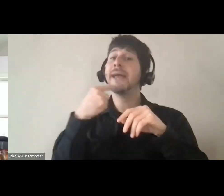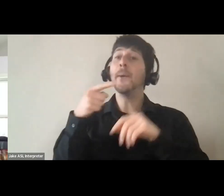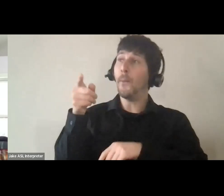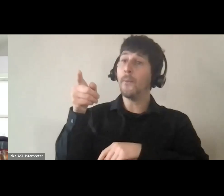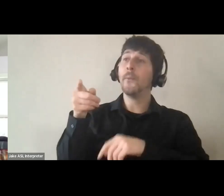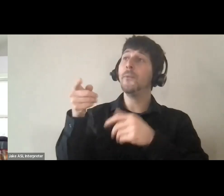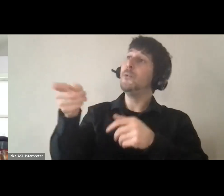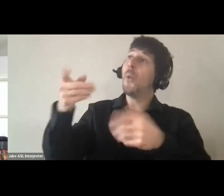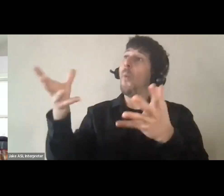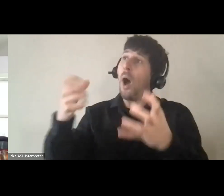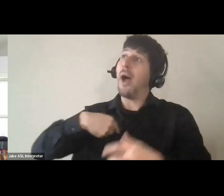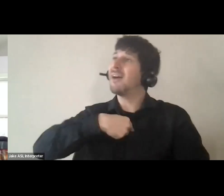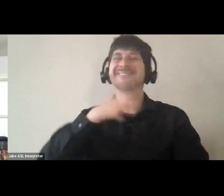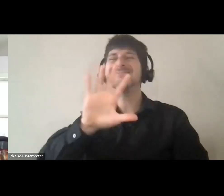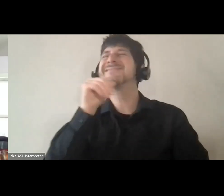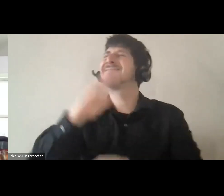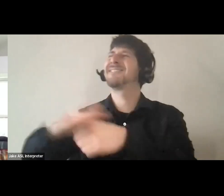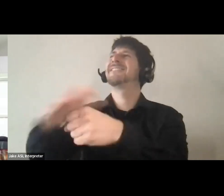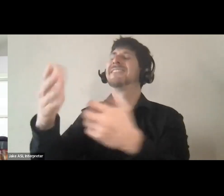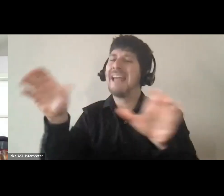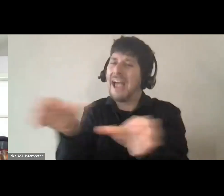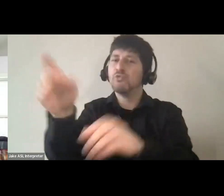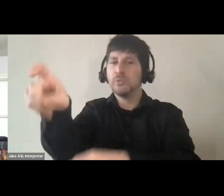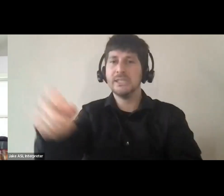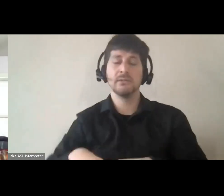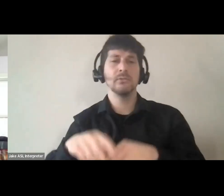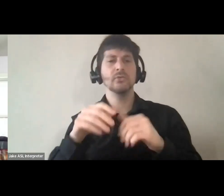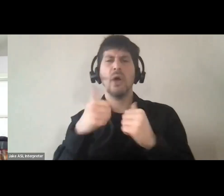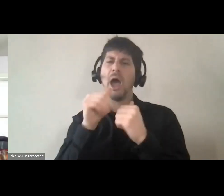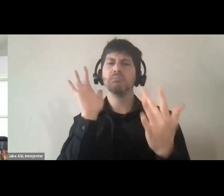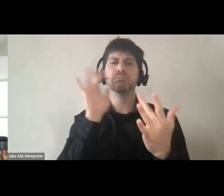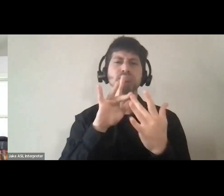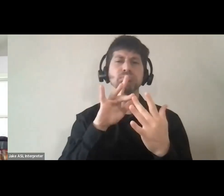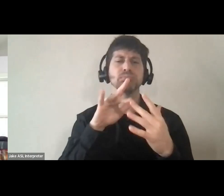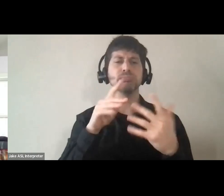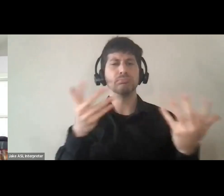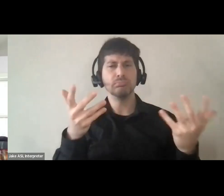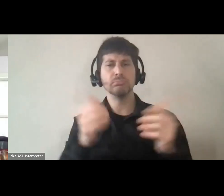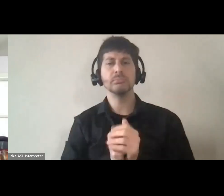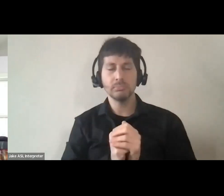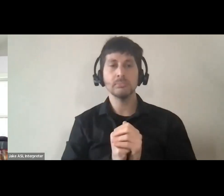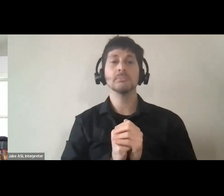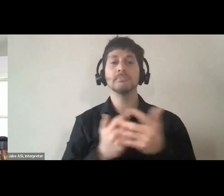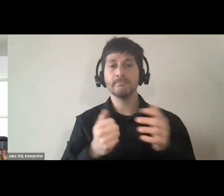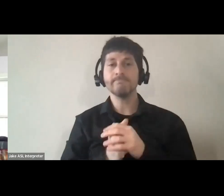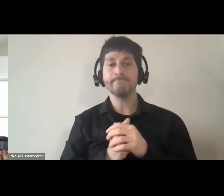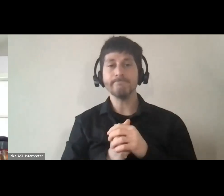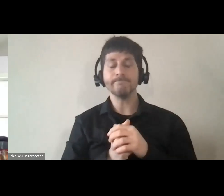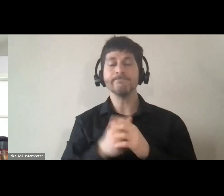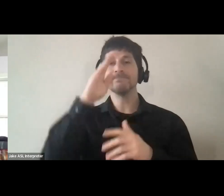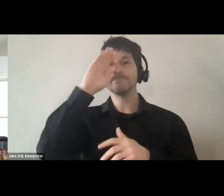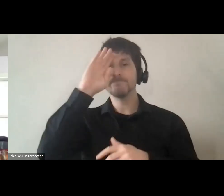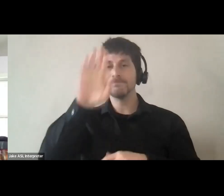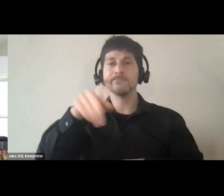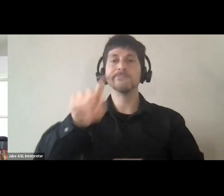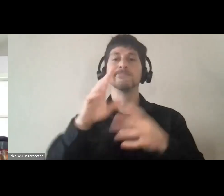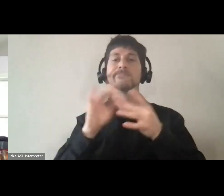Just saying that you want us is not enough.